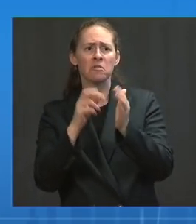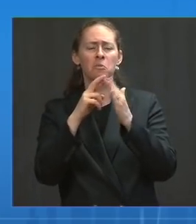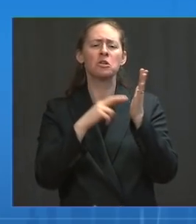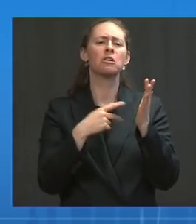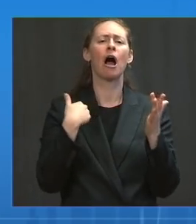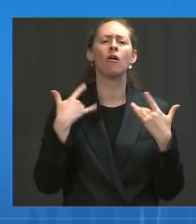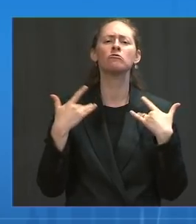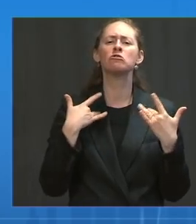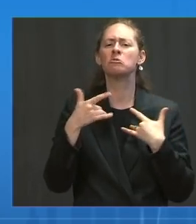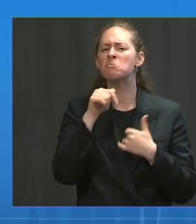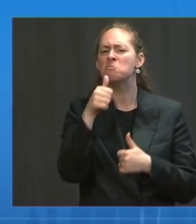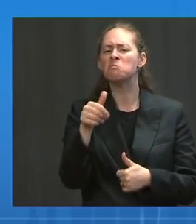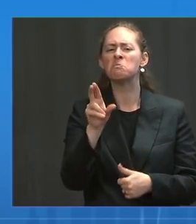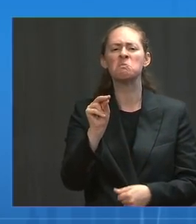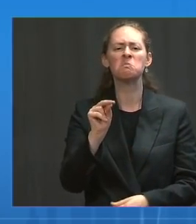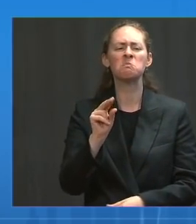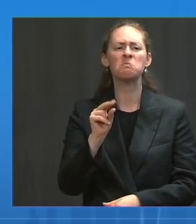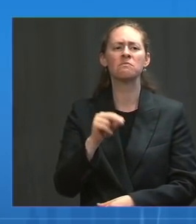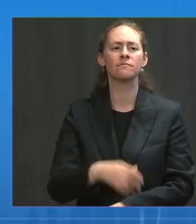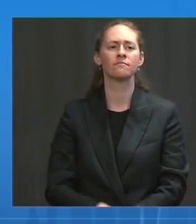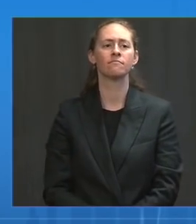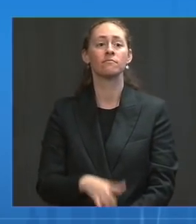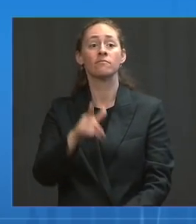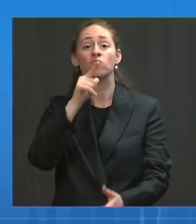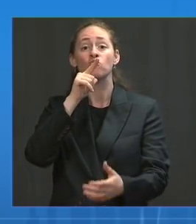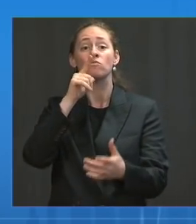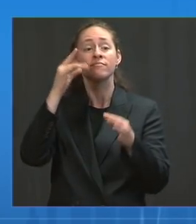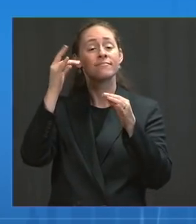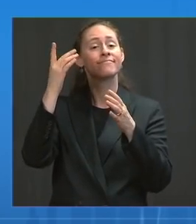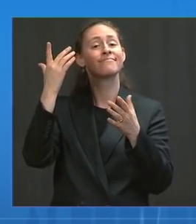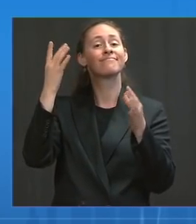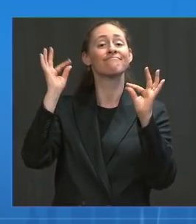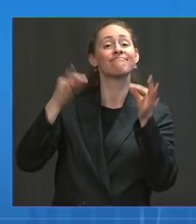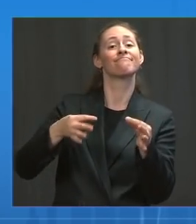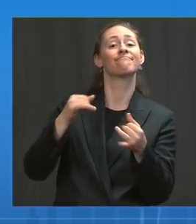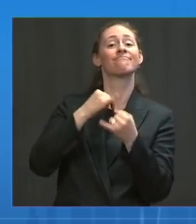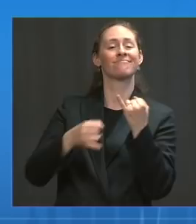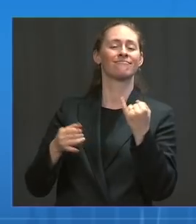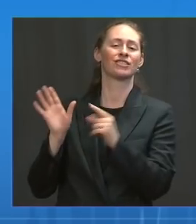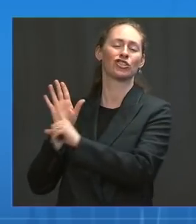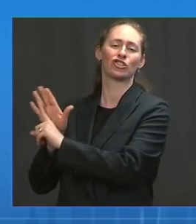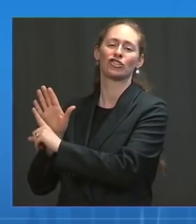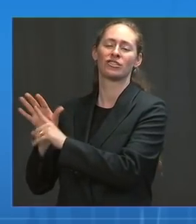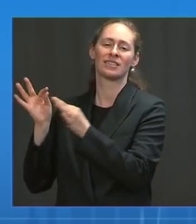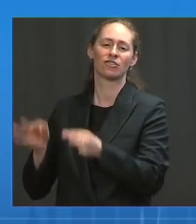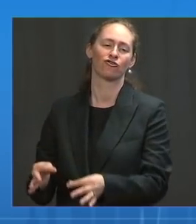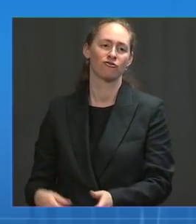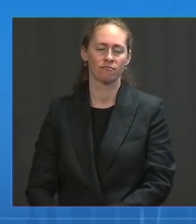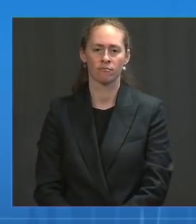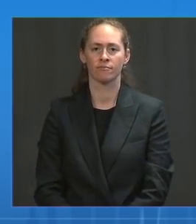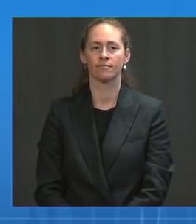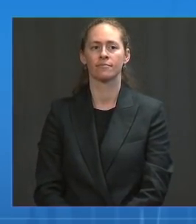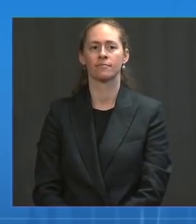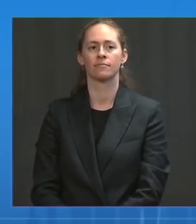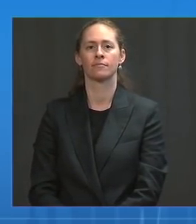but the final choice of what she'd do, obviously it's up to her. Mr. Zients: Dr. Walensky, the testing question. Dr. Walensky: Yeah. Thank you, Kaitlan.